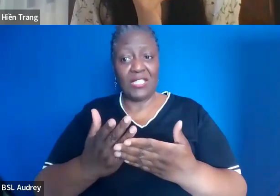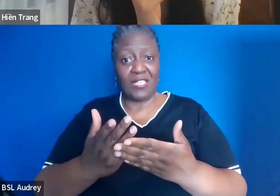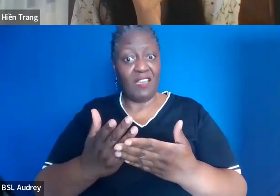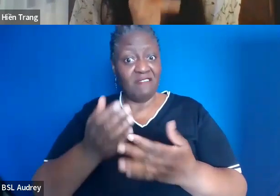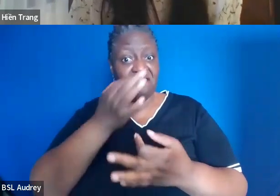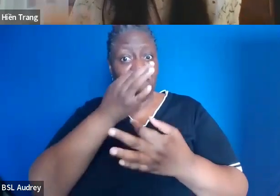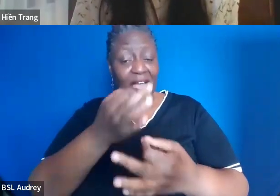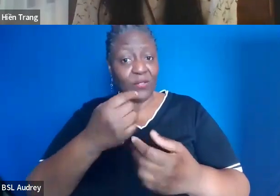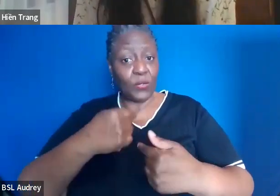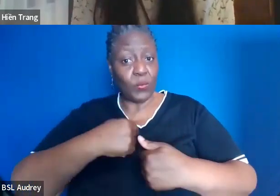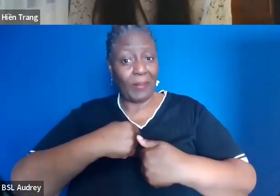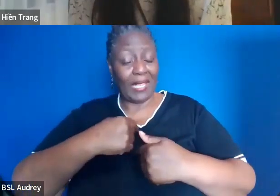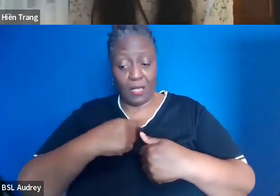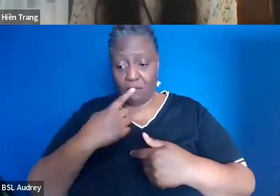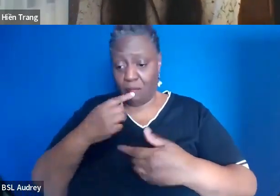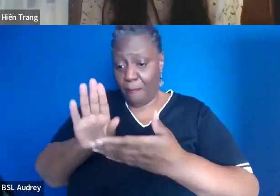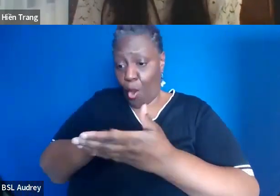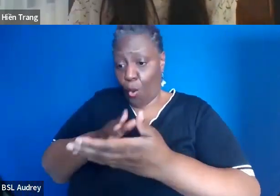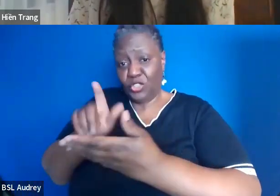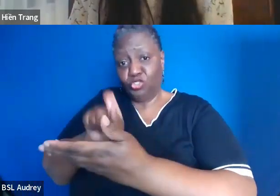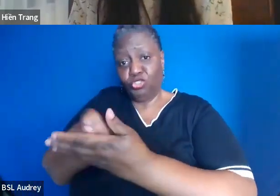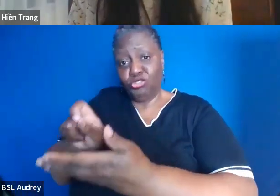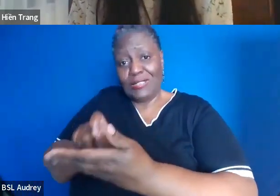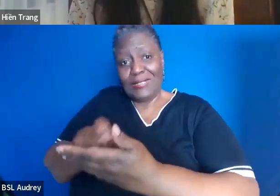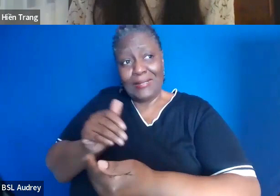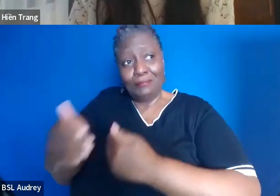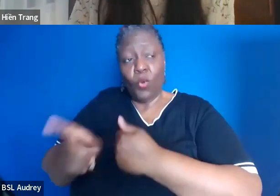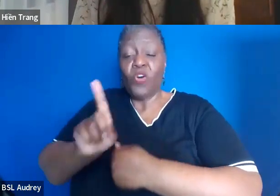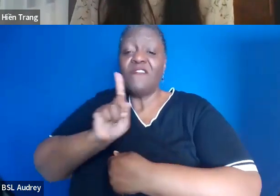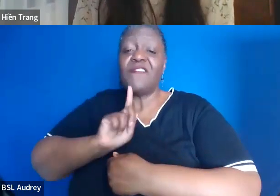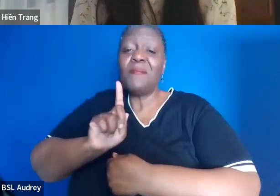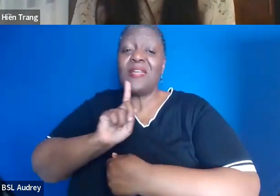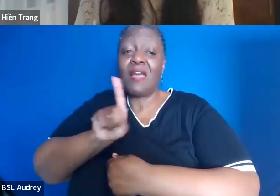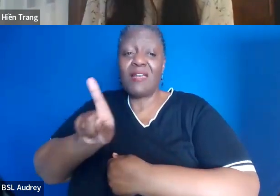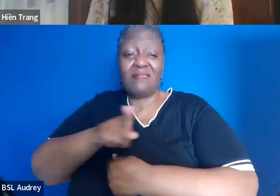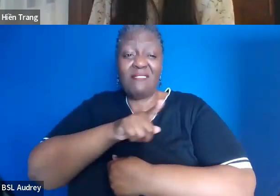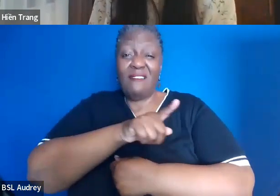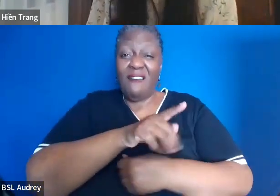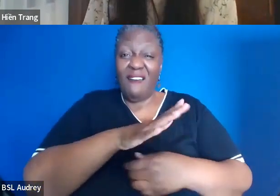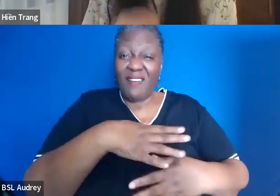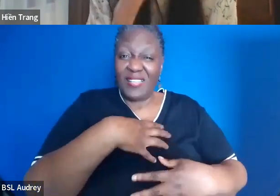to me that when I write poems I'm more feminine that's very interesting yeah and what you said